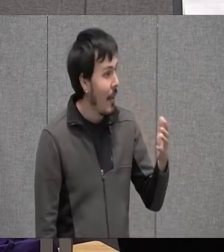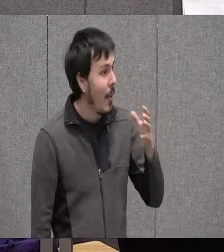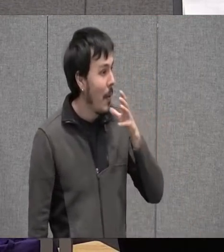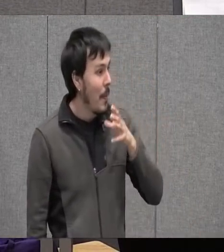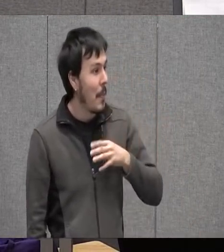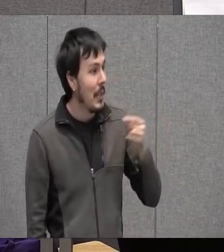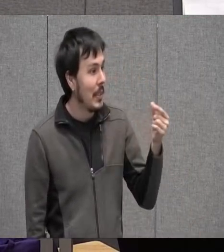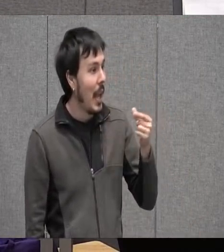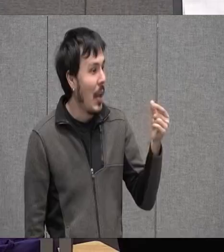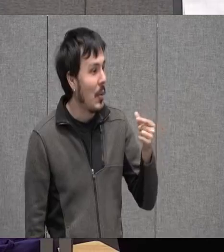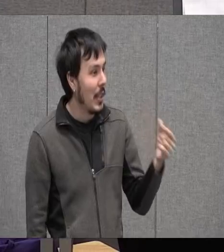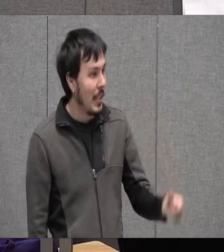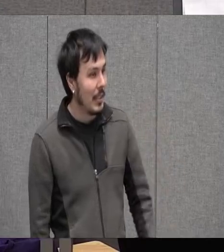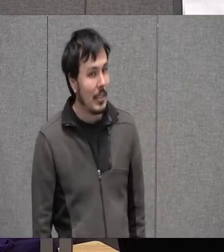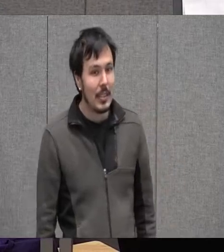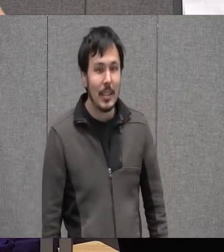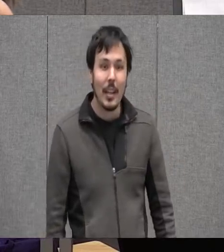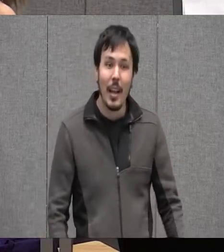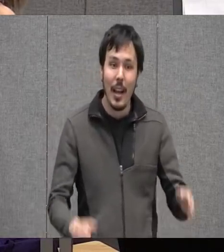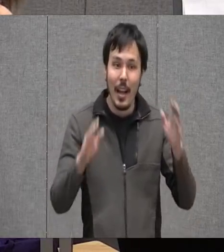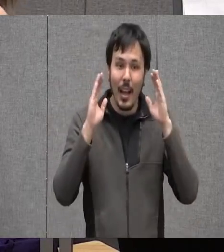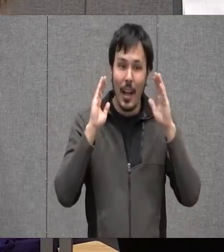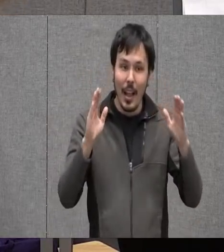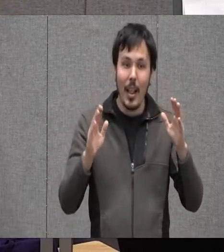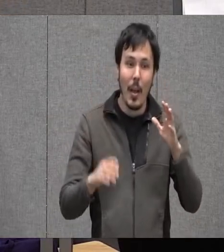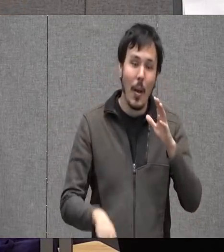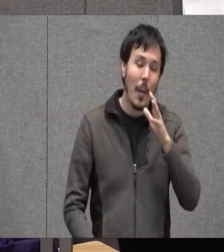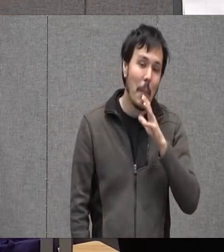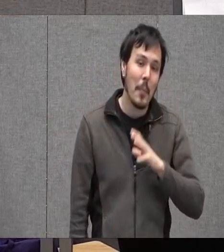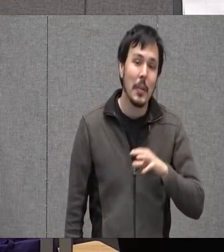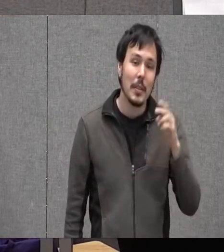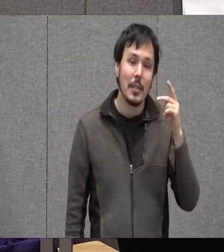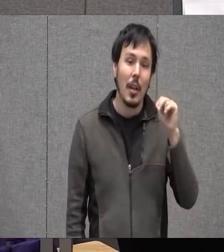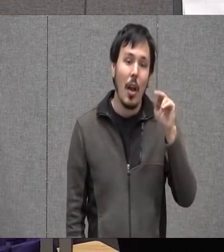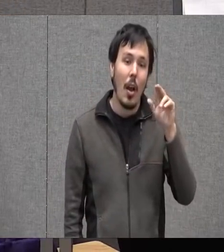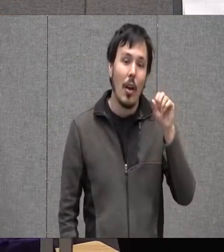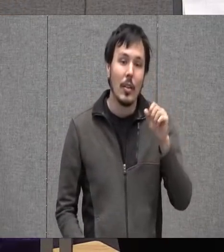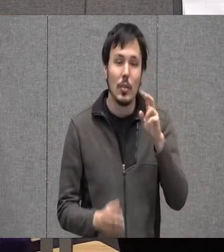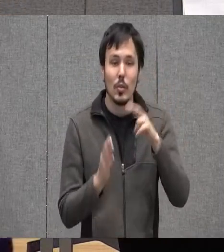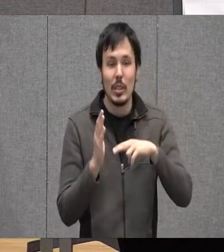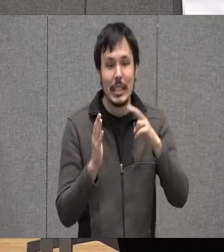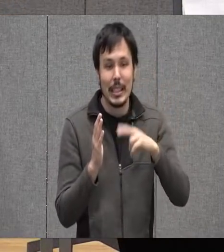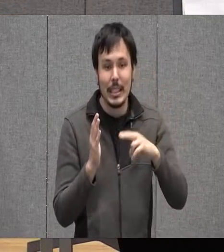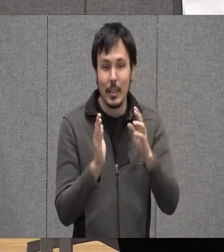Hello there. Ms. Karnas here to read a book with you today.